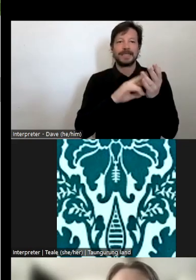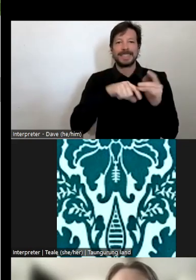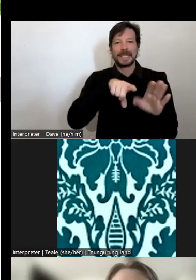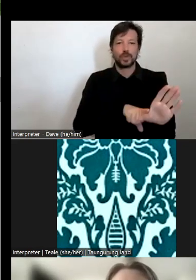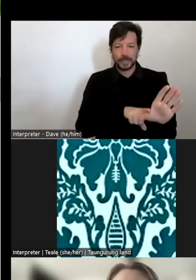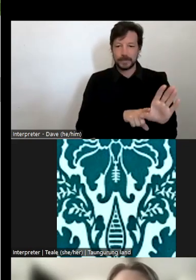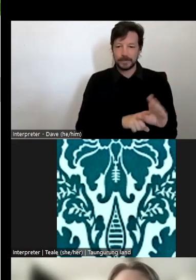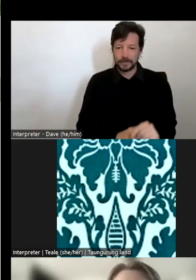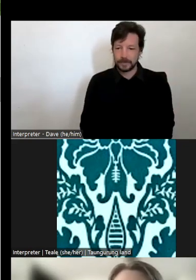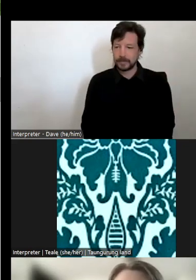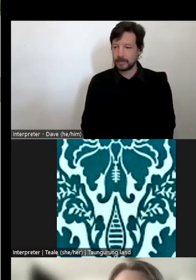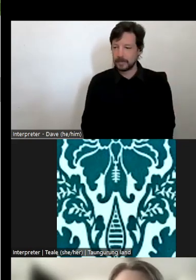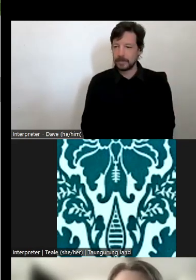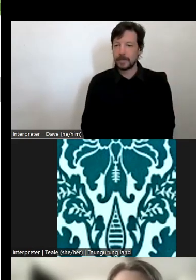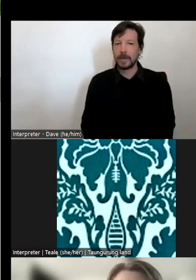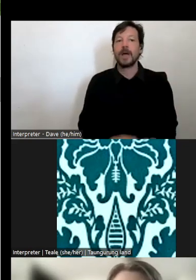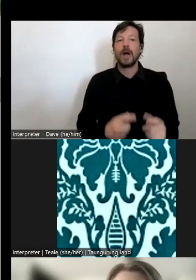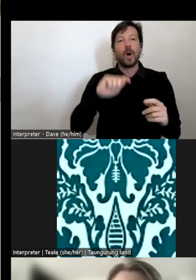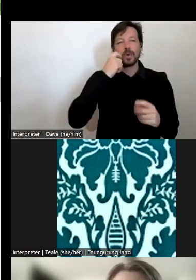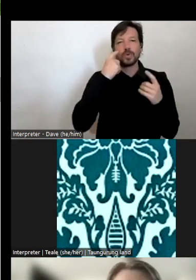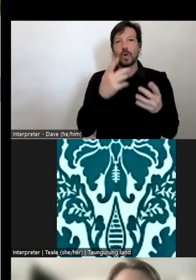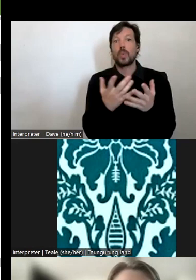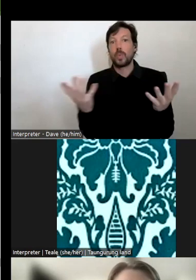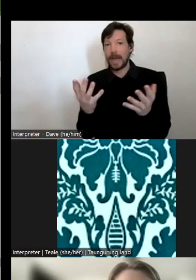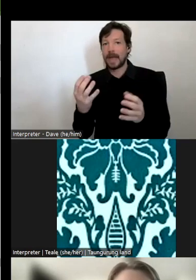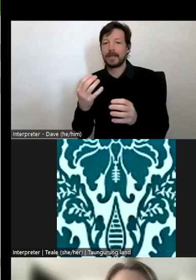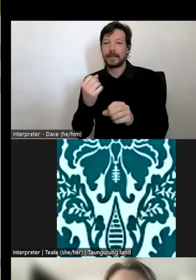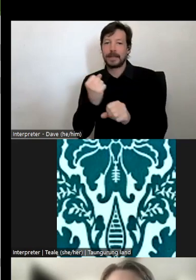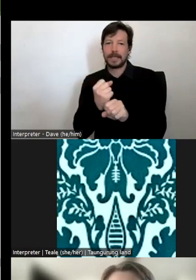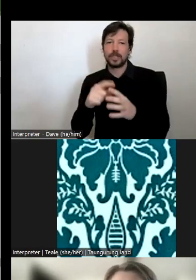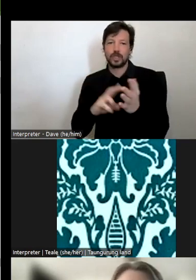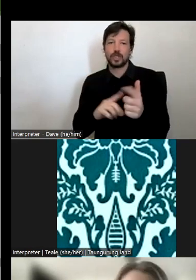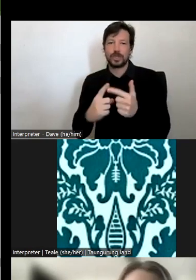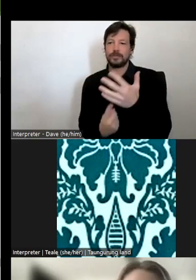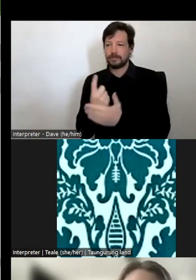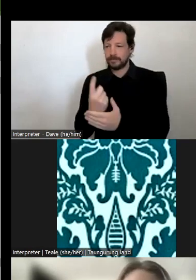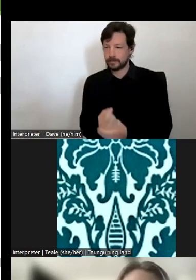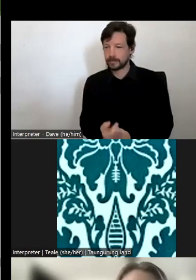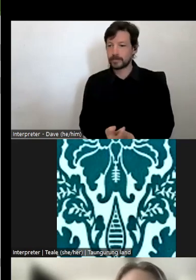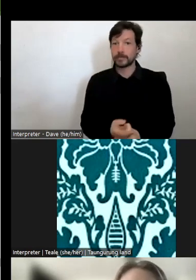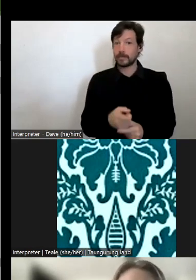of where the connexin 26 gene is expressed. And so if we have a look, that's that same picture we were just looking at.